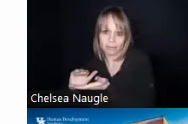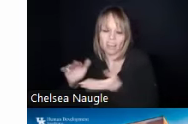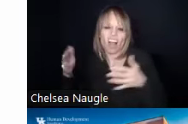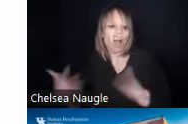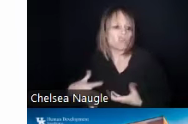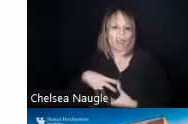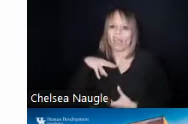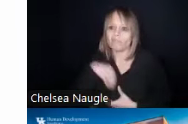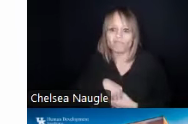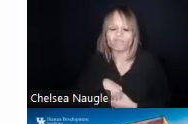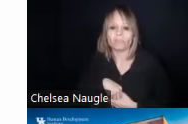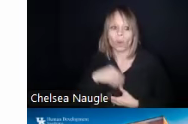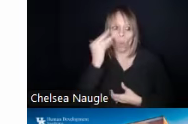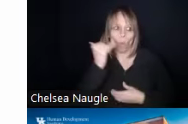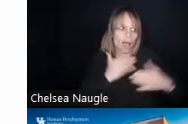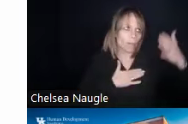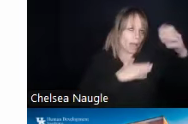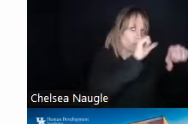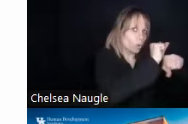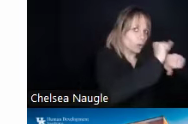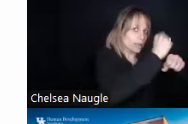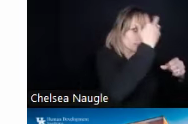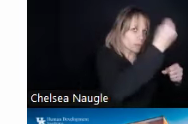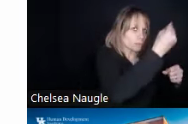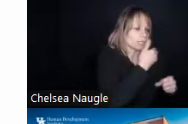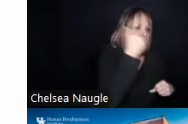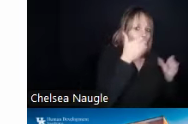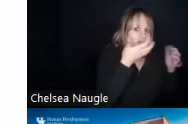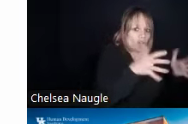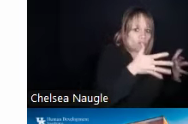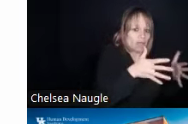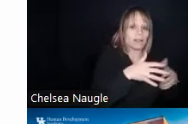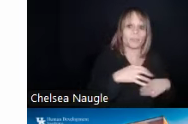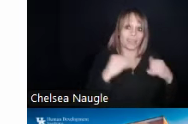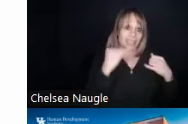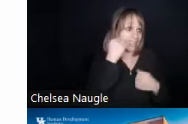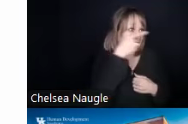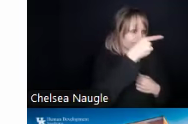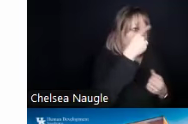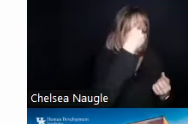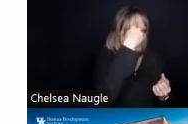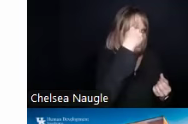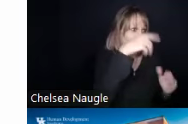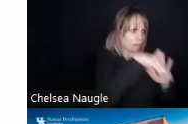know with better working memory and vice versa when working memory is not so high. Um that one that's just a guess